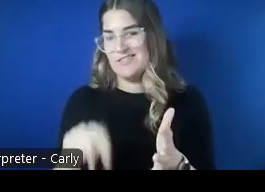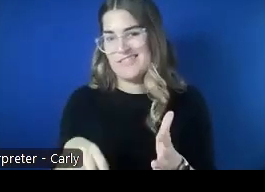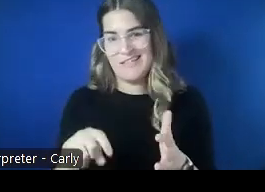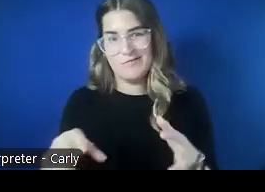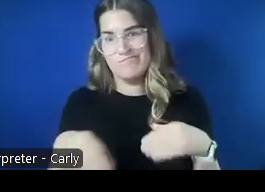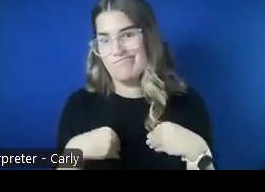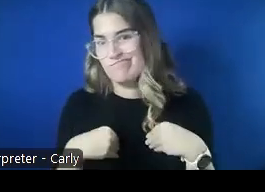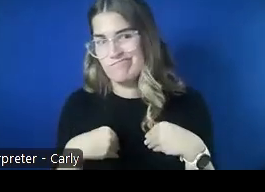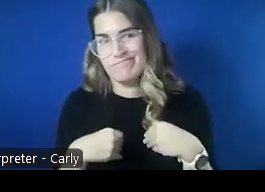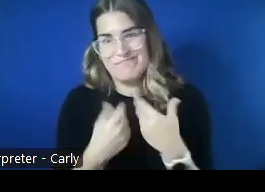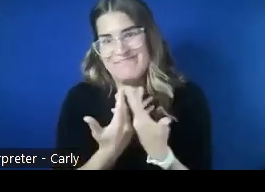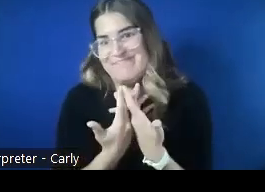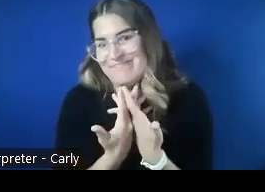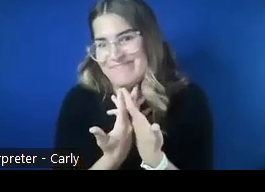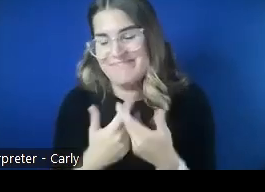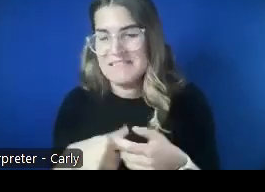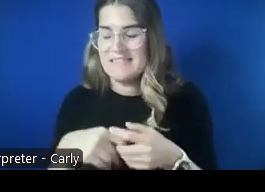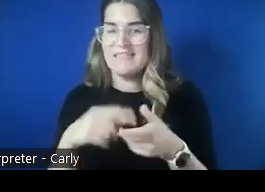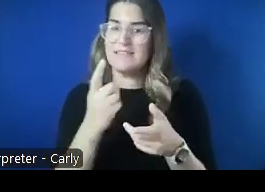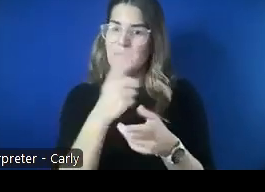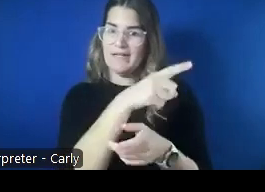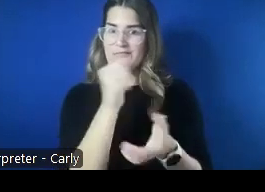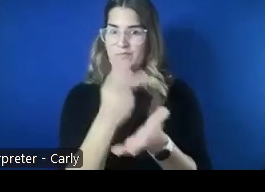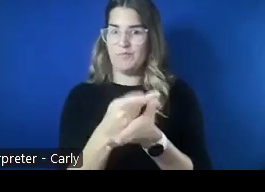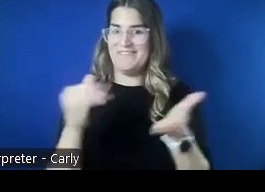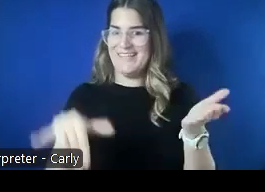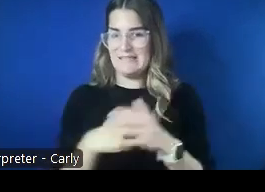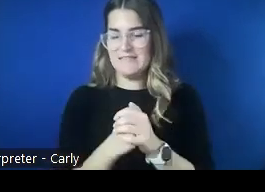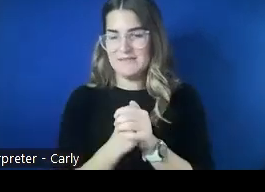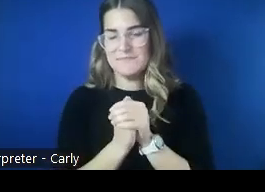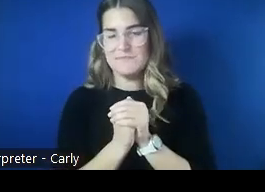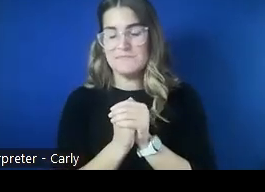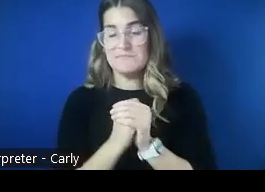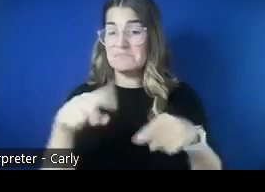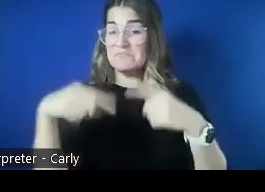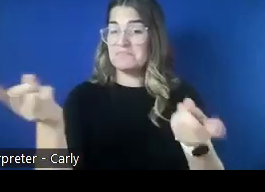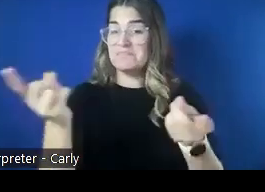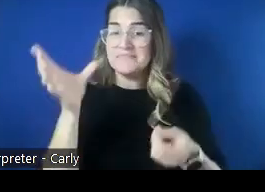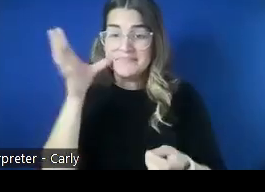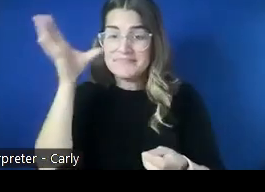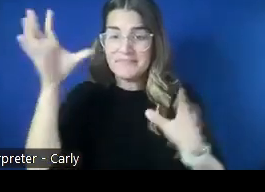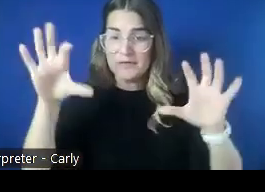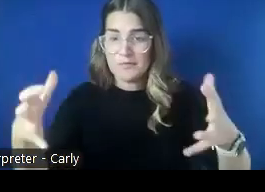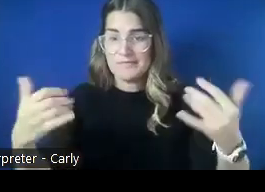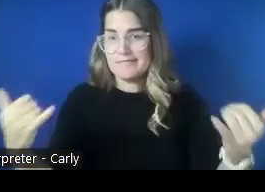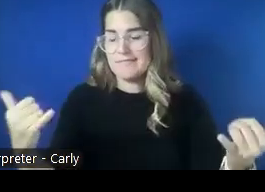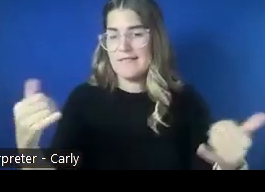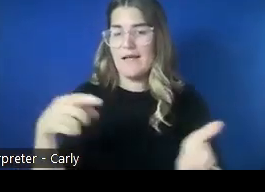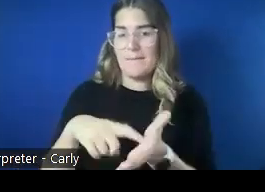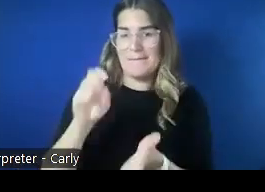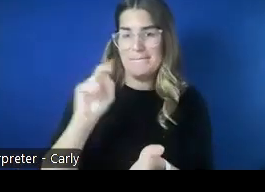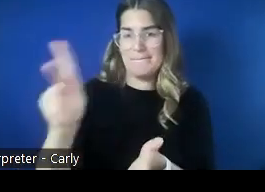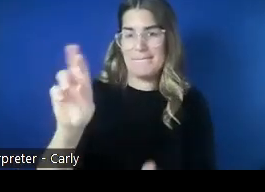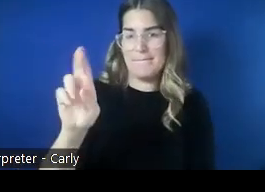had to be okay with that um but since that time uh parent groups are now reimbursable um that's